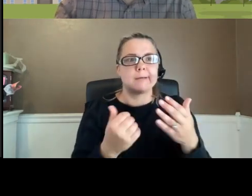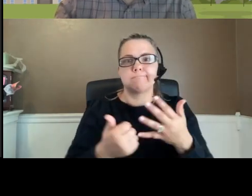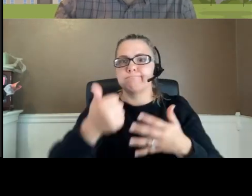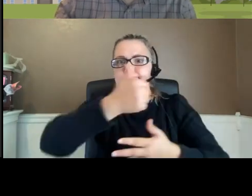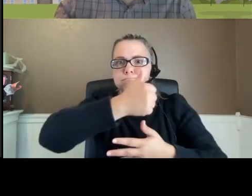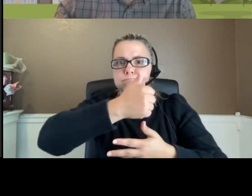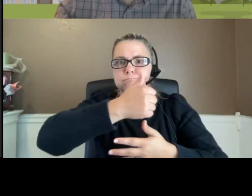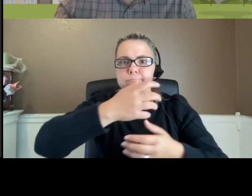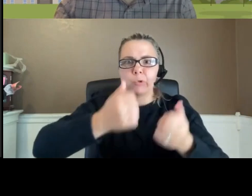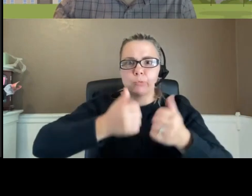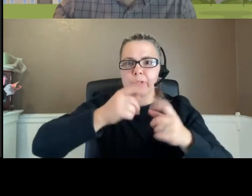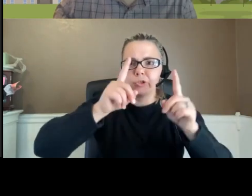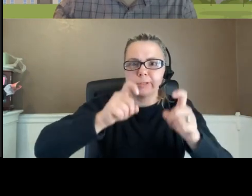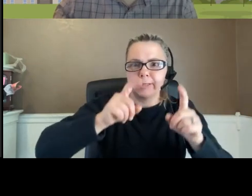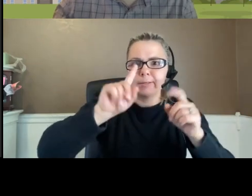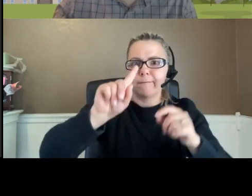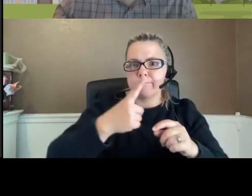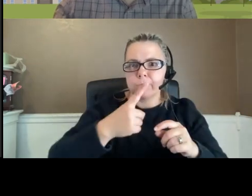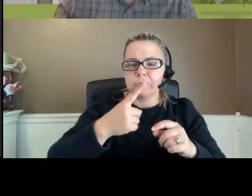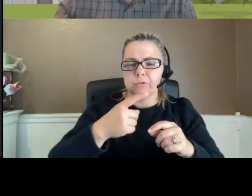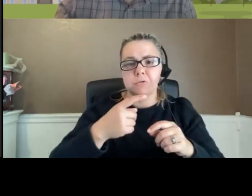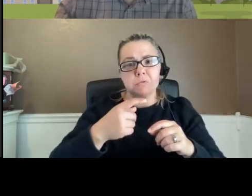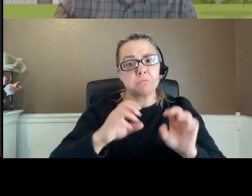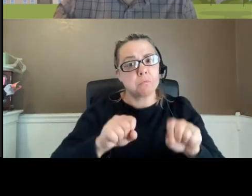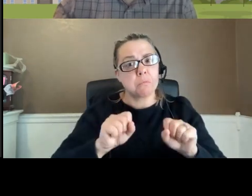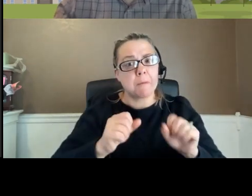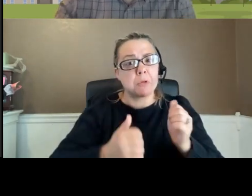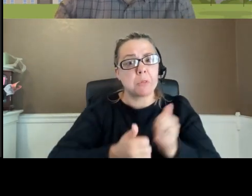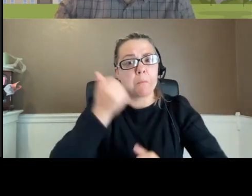test the things that are going to be probably the most impactful on your users and address